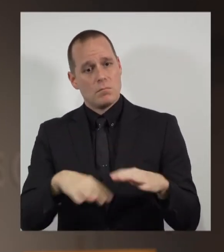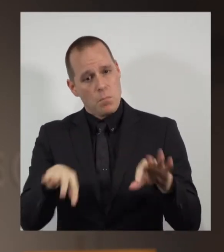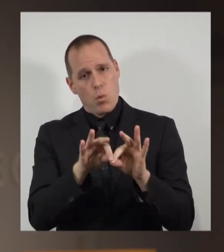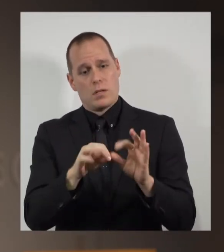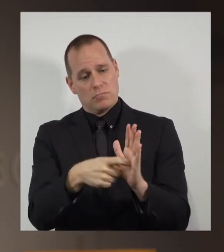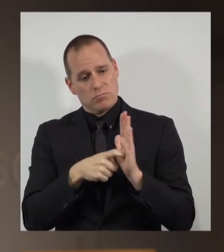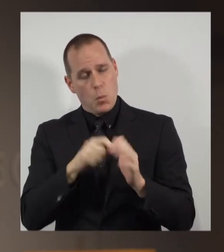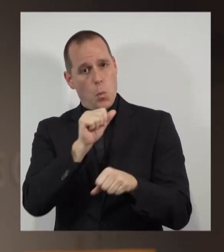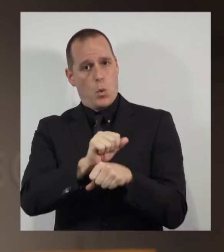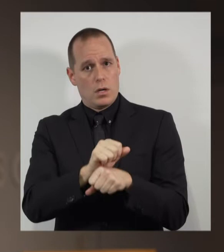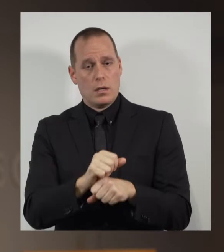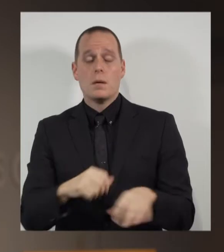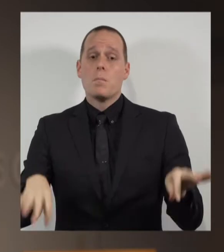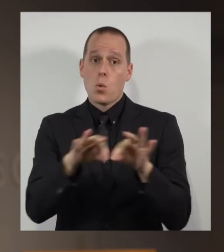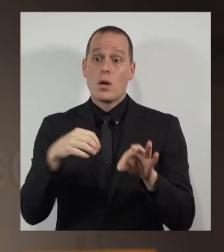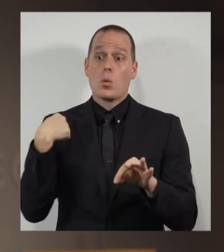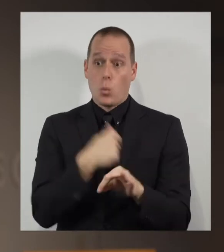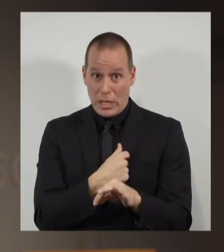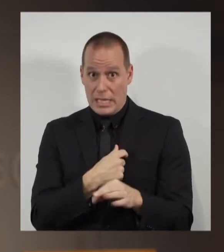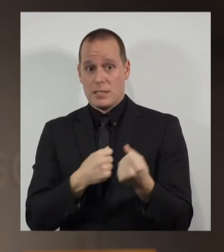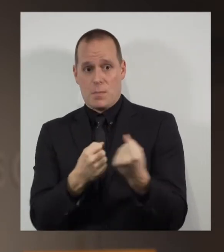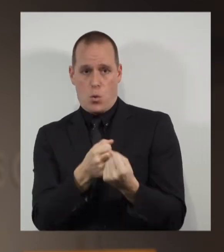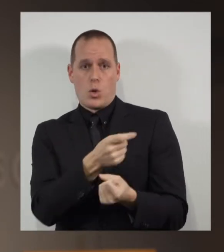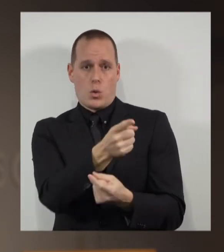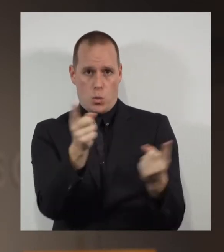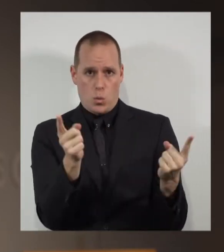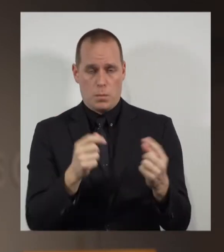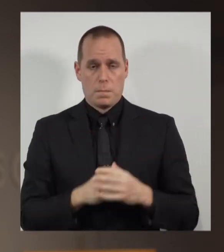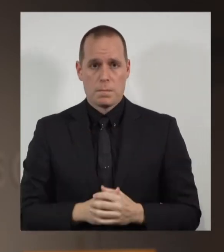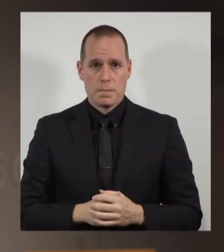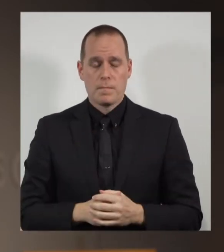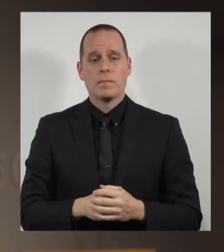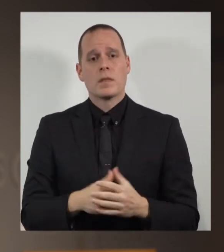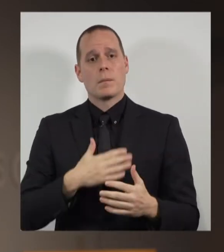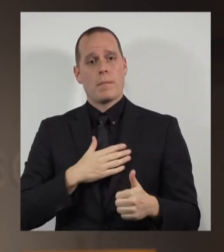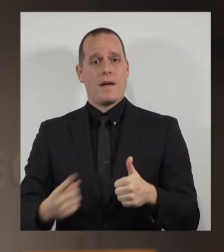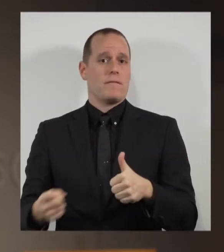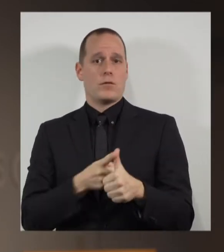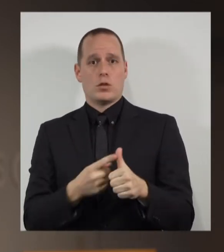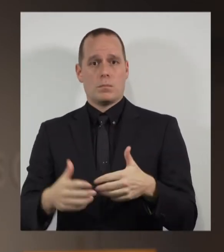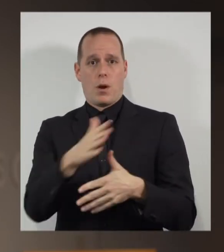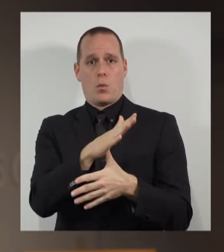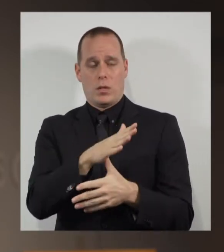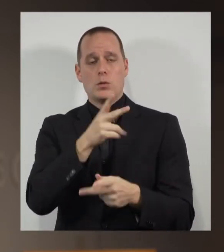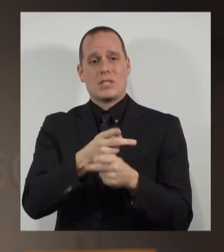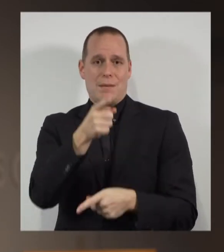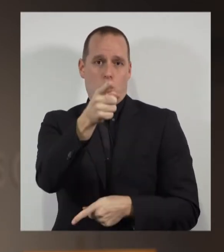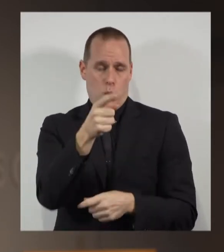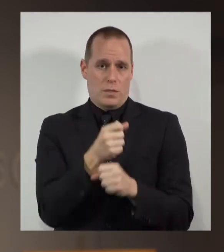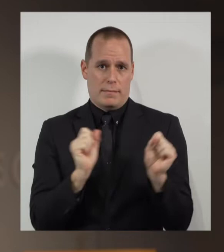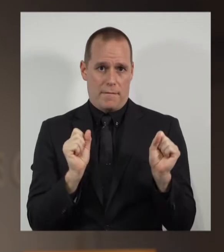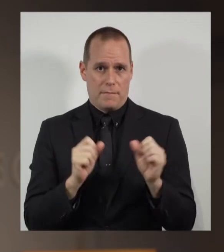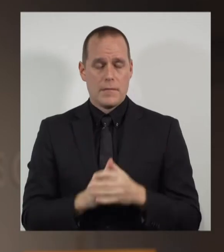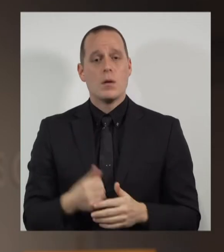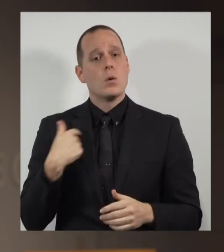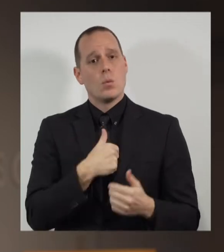Therefore, it is vital that we do everything we can do support you. My first priority is to keep you safe.